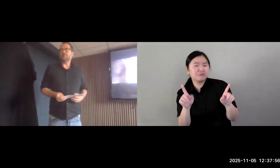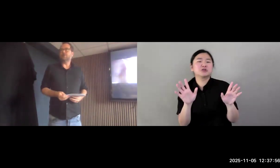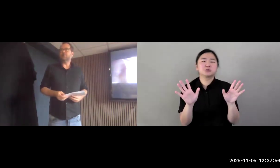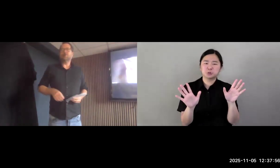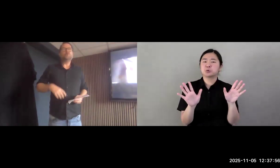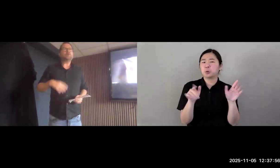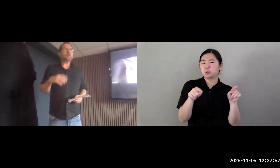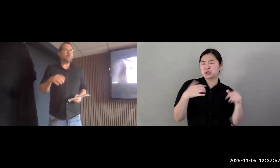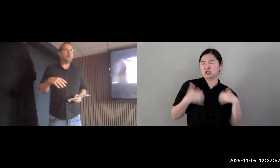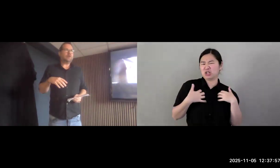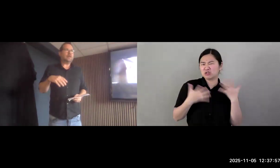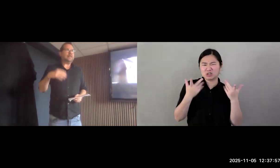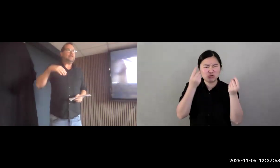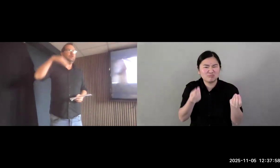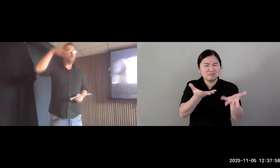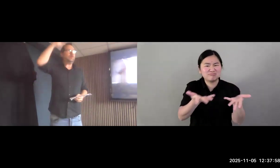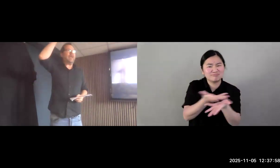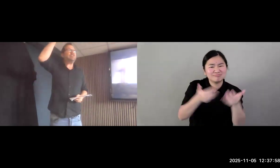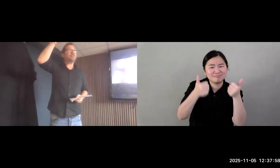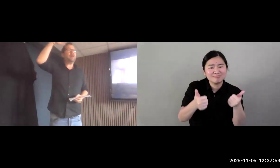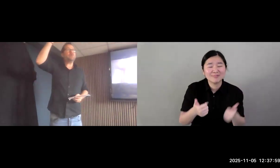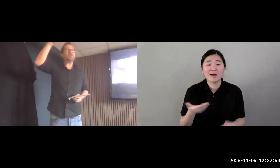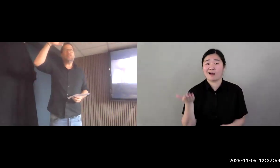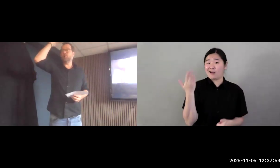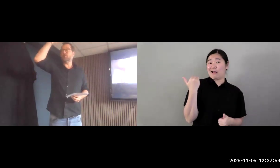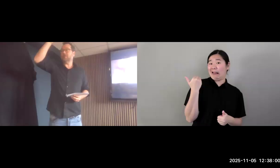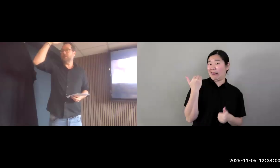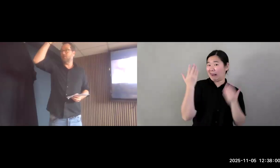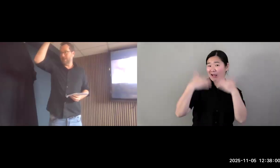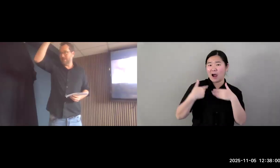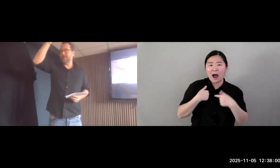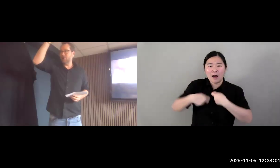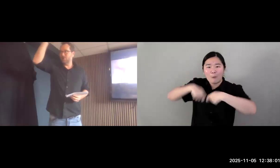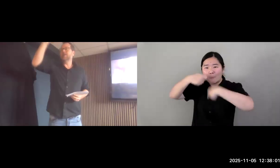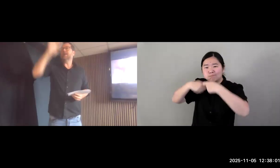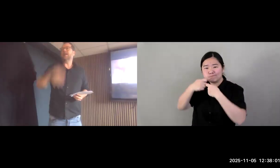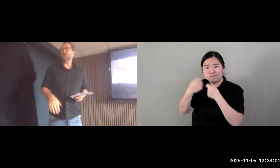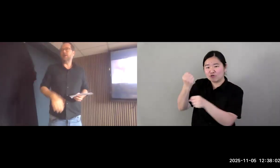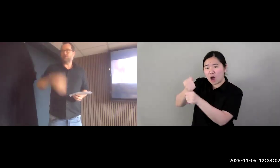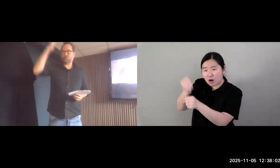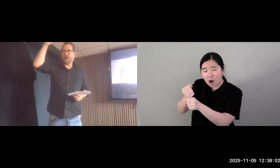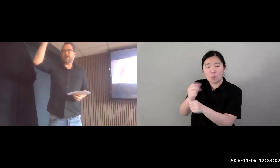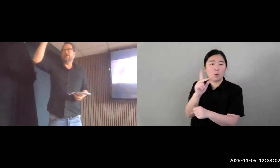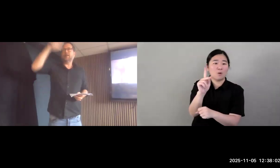is very much viewed as something that deals with ancient language stages, because these are written down, and that you can track